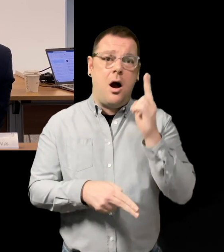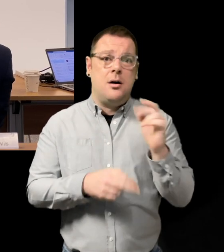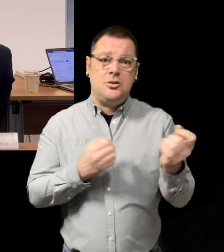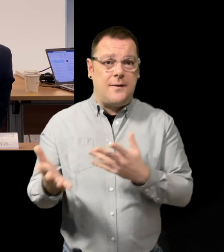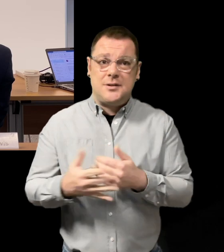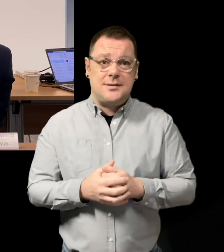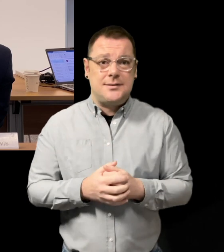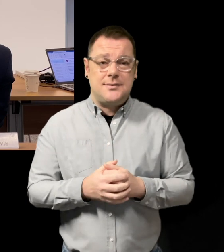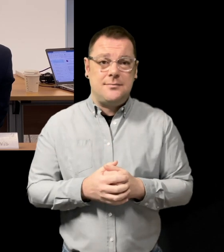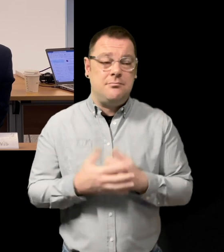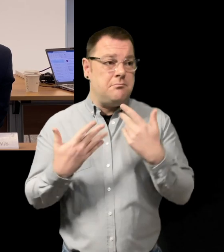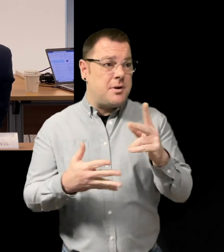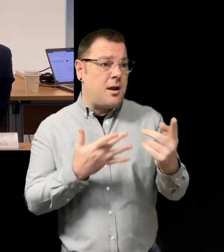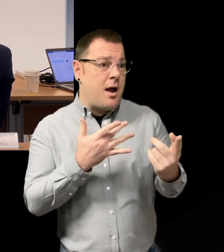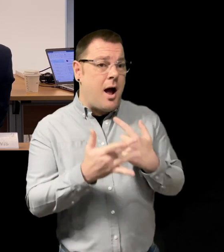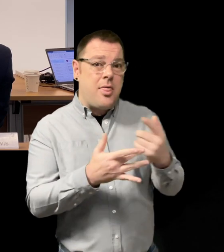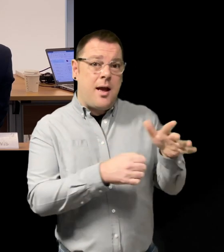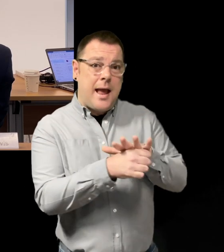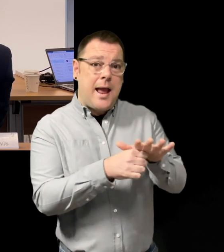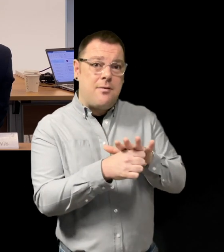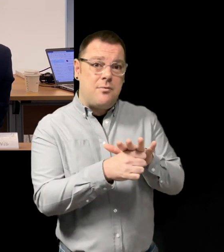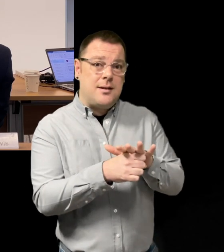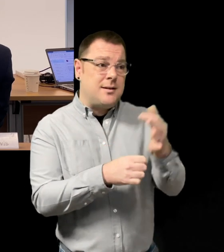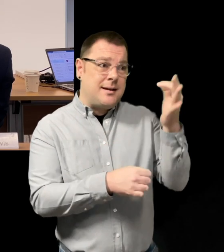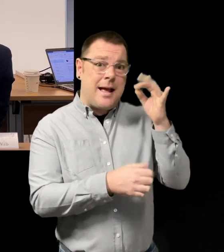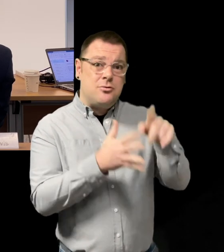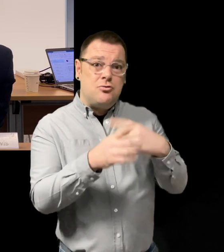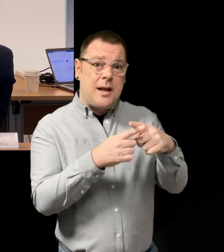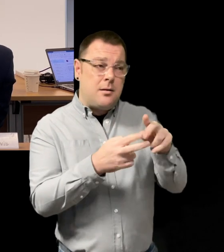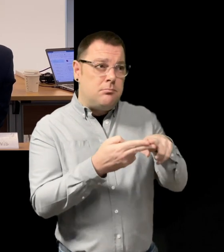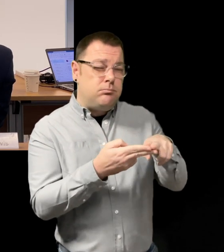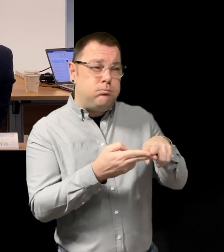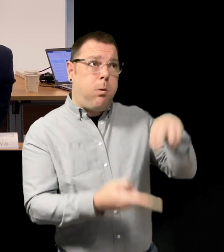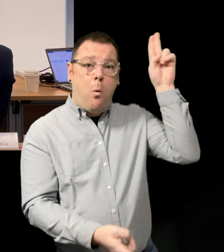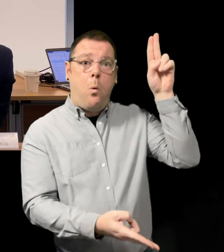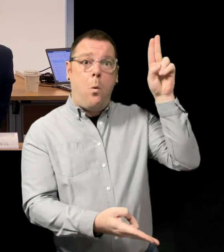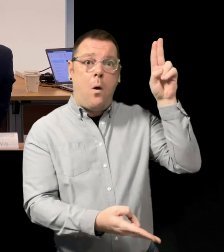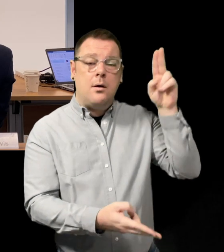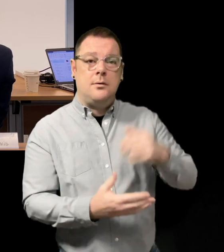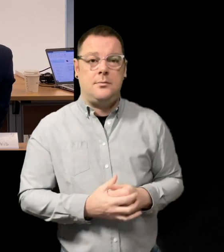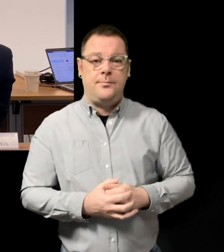We have seen elsewhere reserves depleted and council tax hiked to the highest level possible.